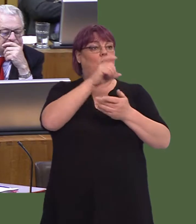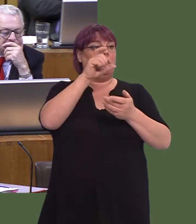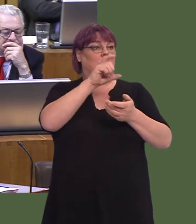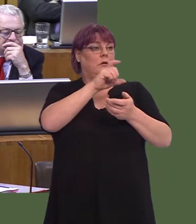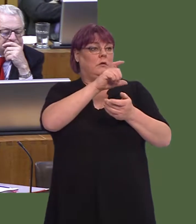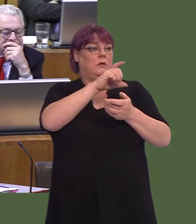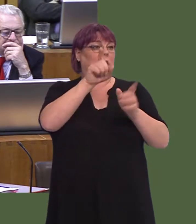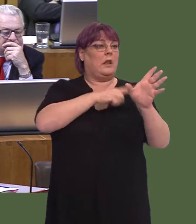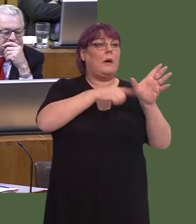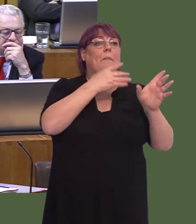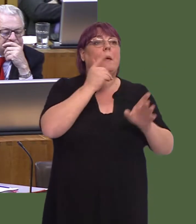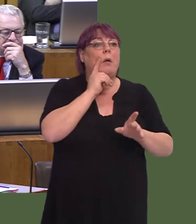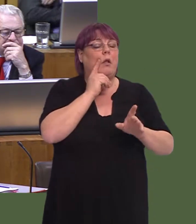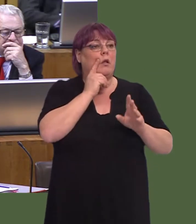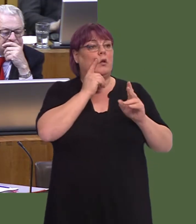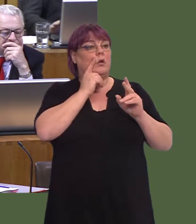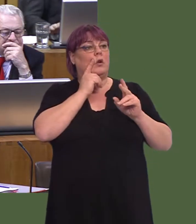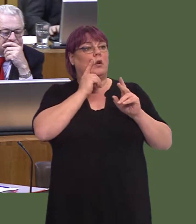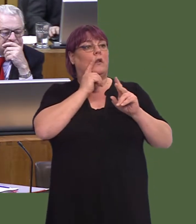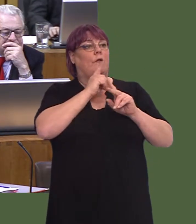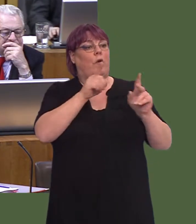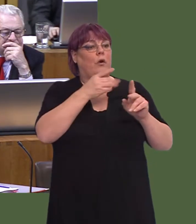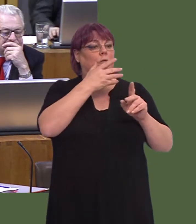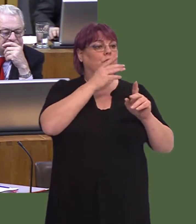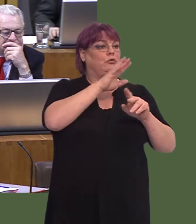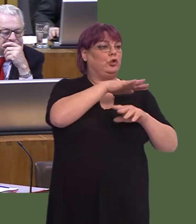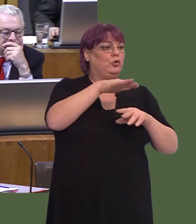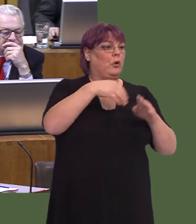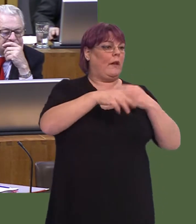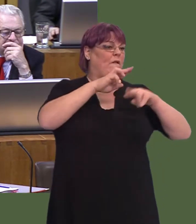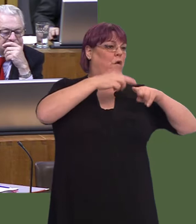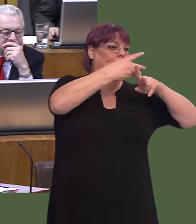to break the cycle of ex-looked-after children entering care themselves.